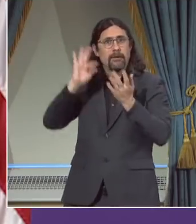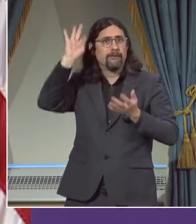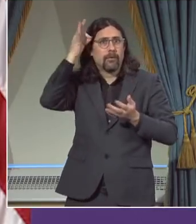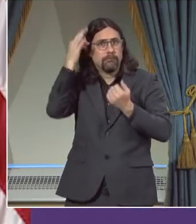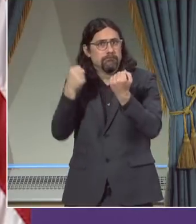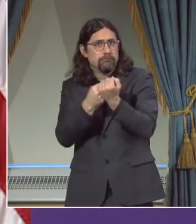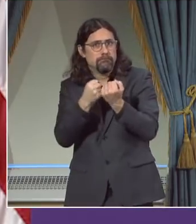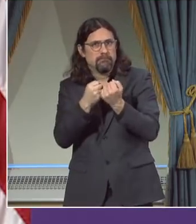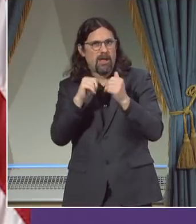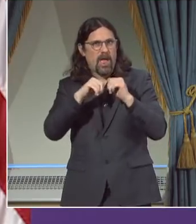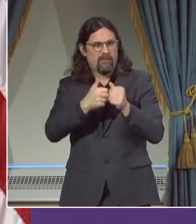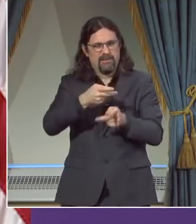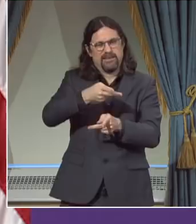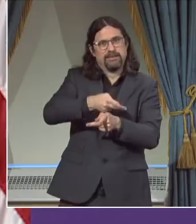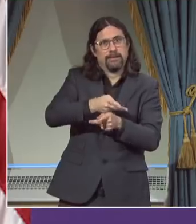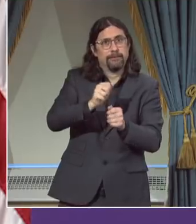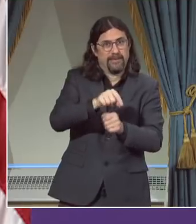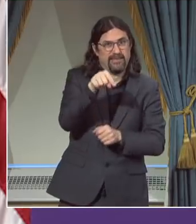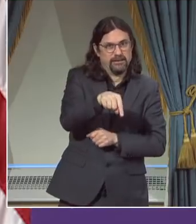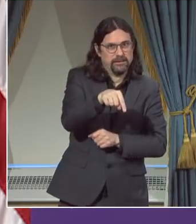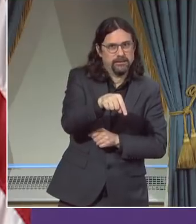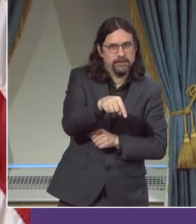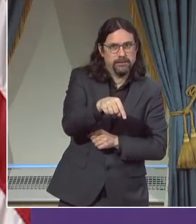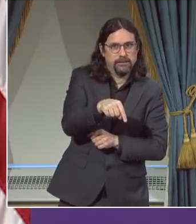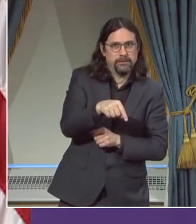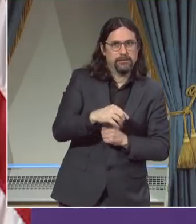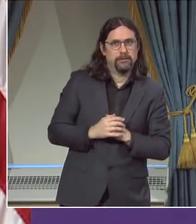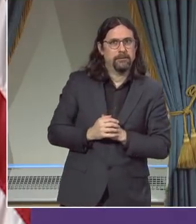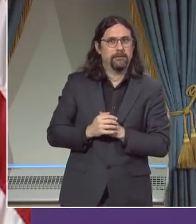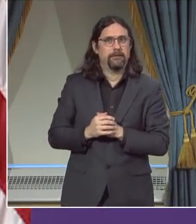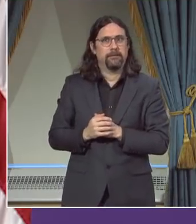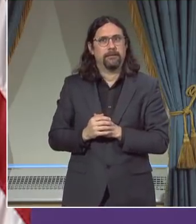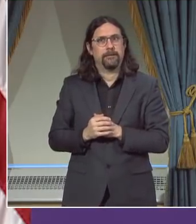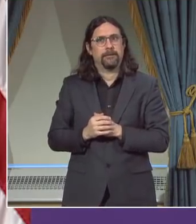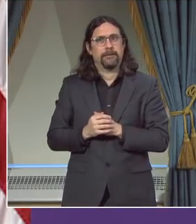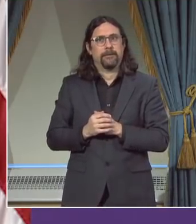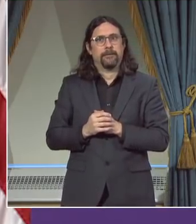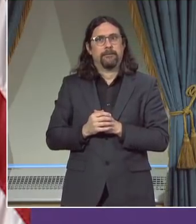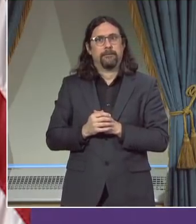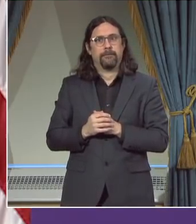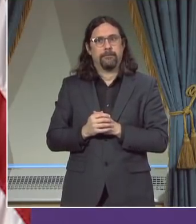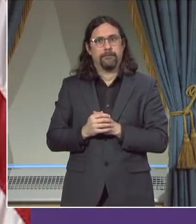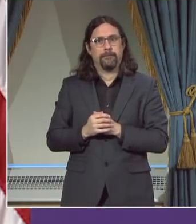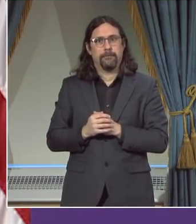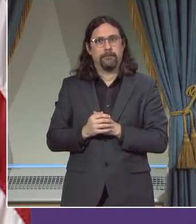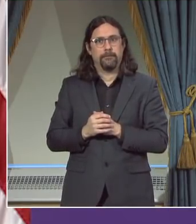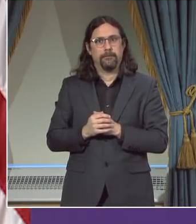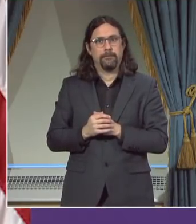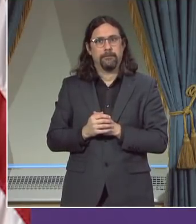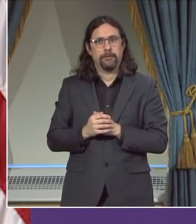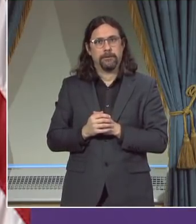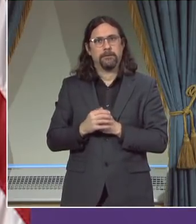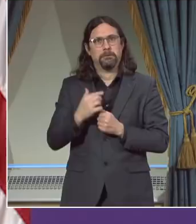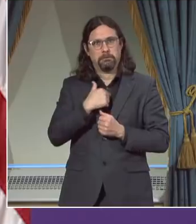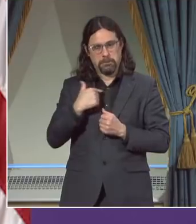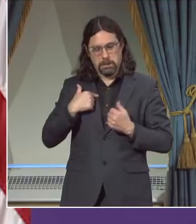MY COLLEAGUES CAN GETOU Y REMO DETAIL AFTER THIS PRESS CONFERENCE. BUT WE HAVE WHAT